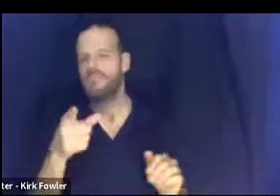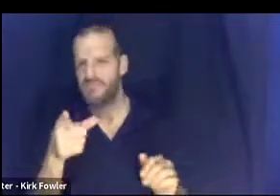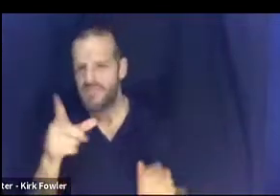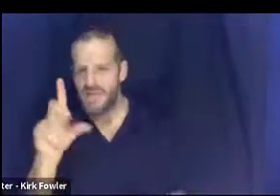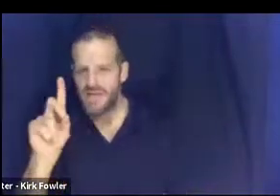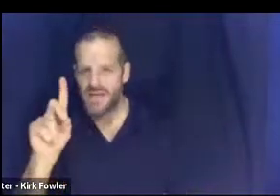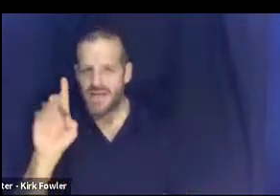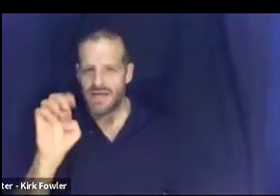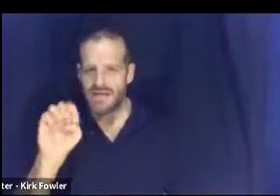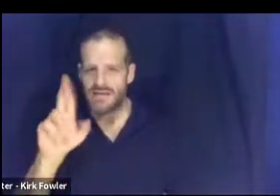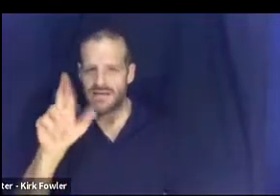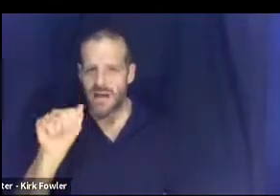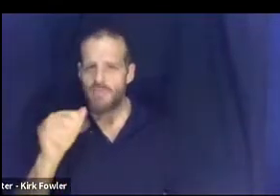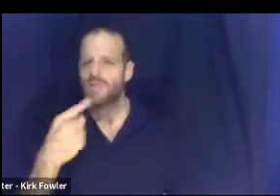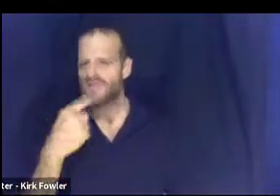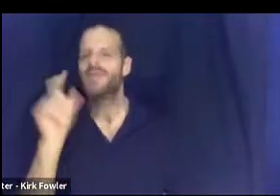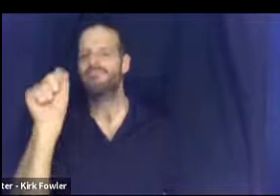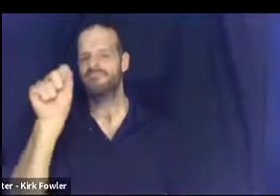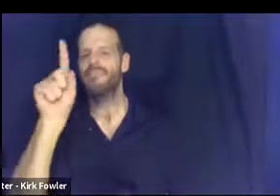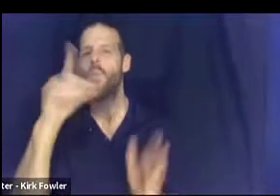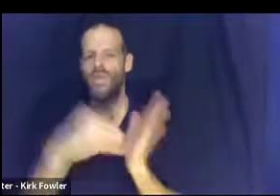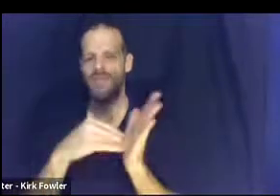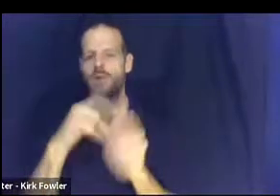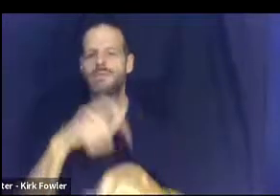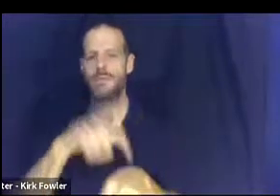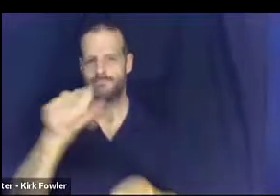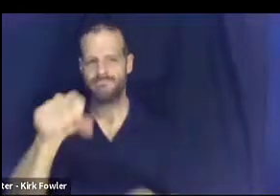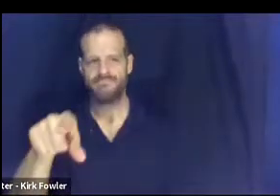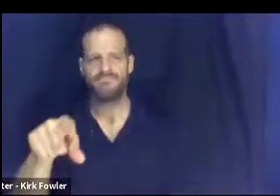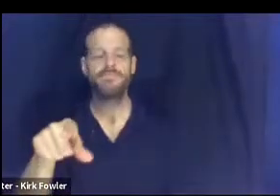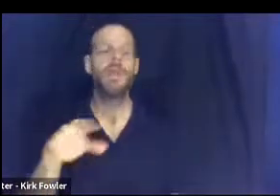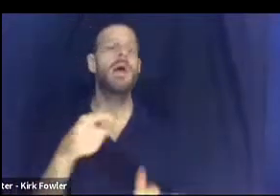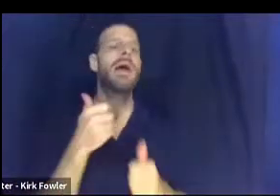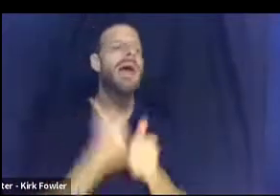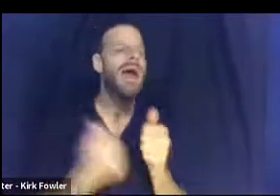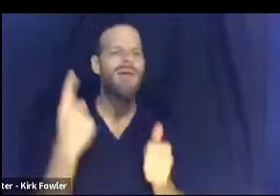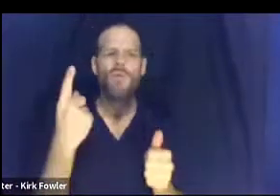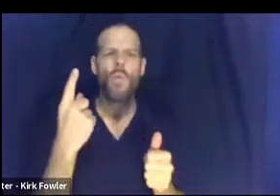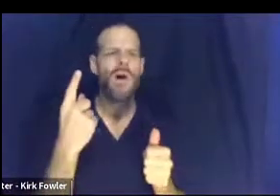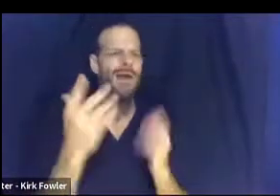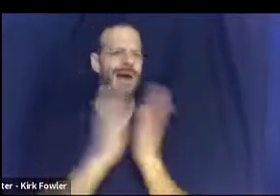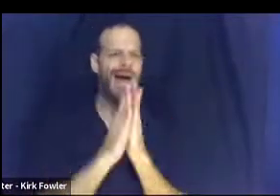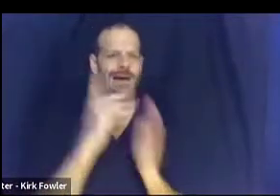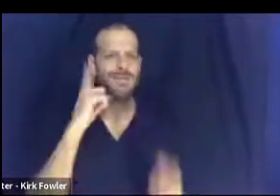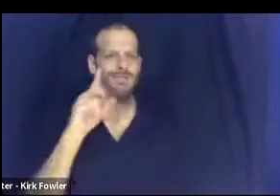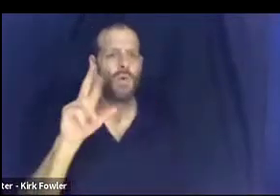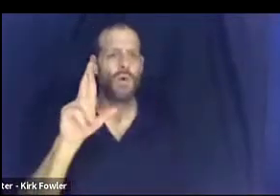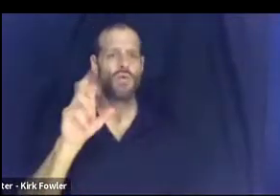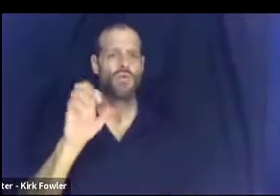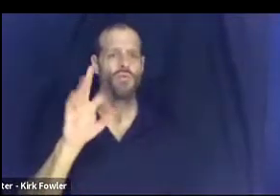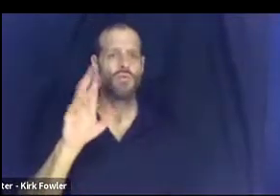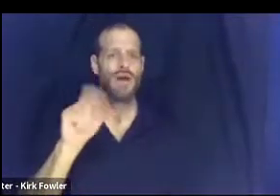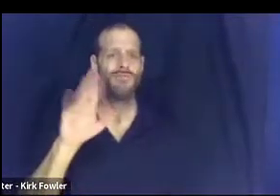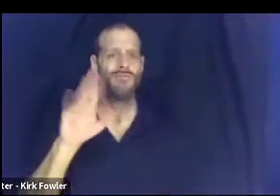Yeah. If anybody has a reference for that, everyone's always asking me for the reference. But the reference I have is just that somebody told me that one time